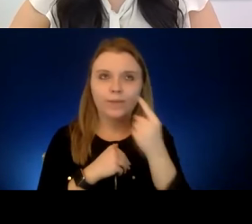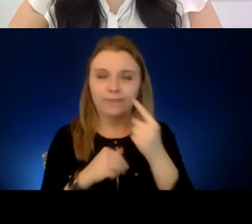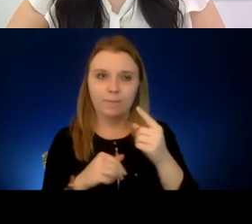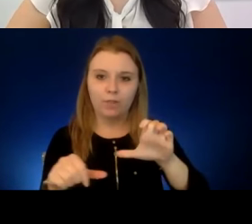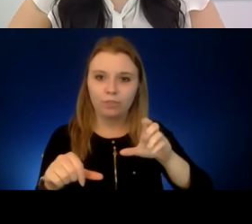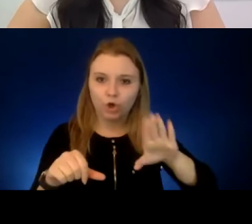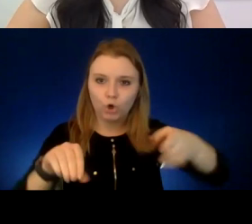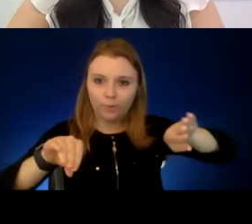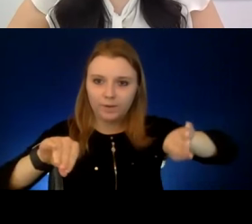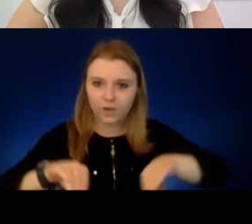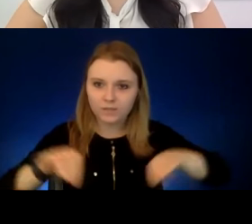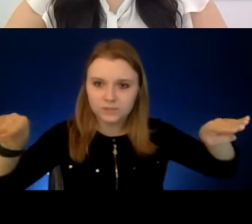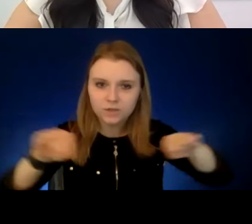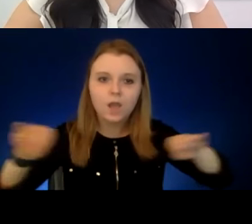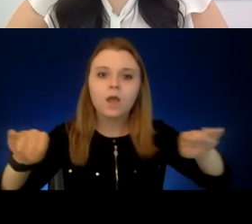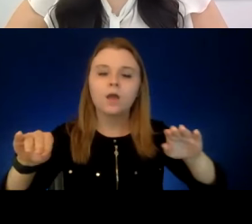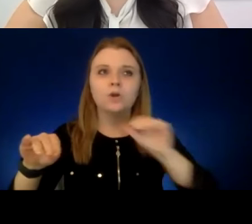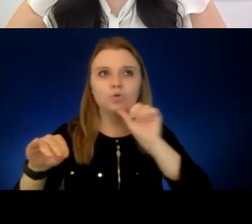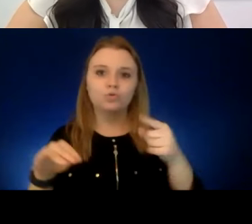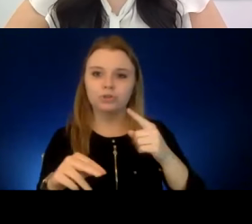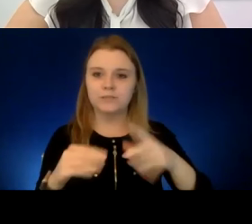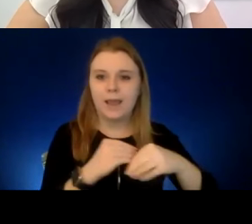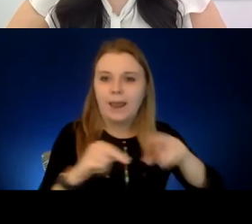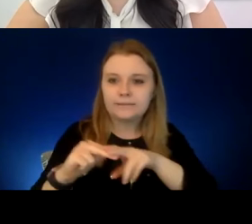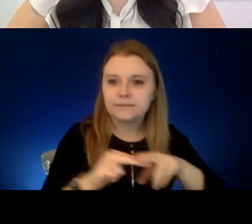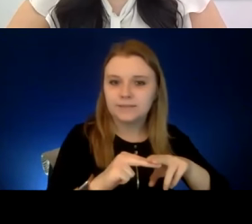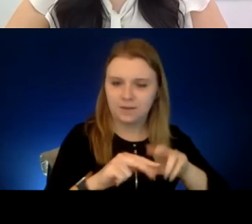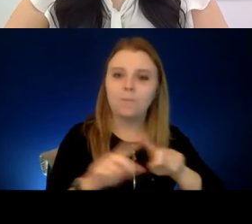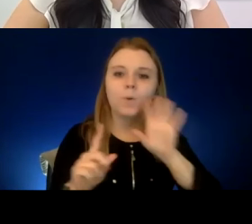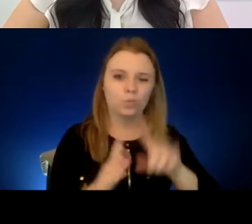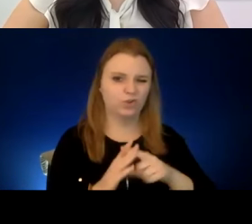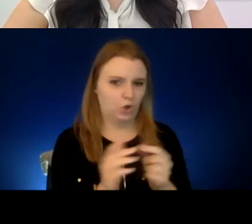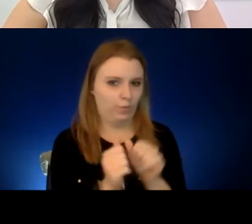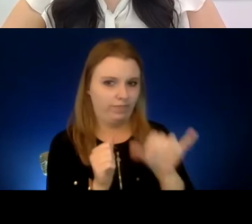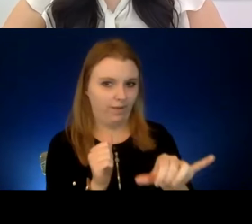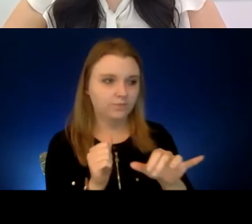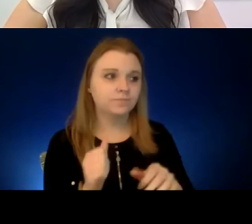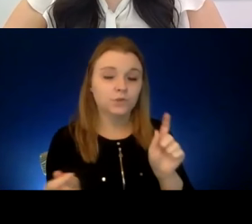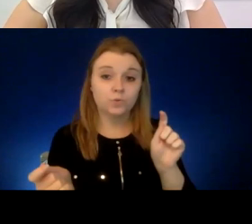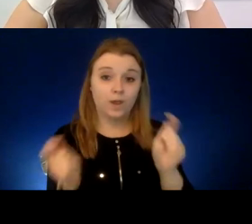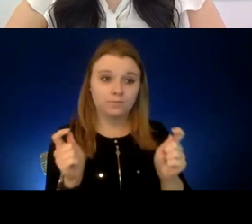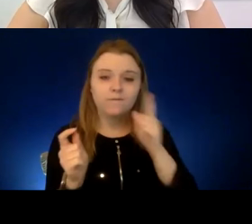I don't want us to only think about adding seating to our spaces, but we're gonna start there. So adaptations to the built environment.